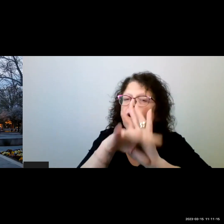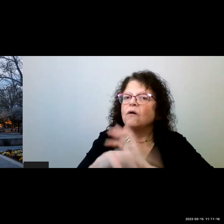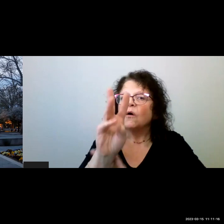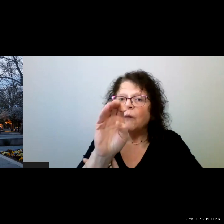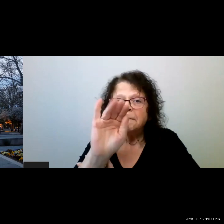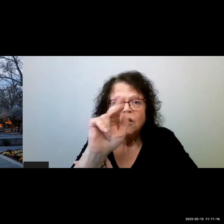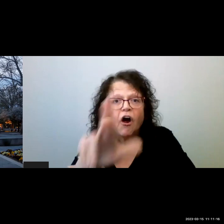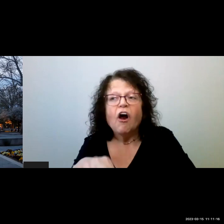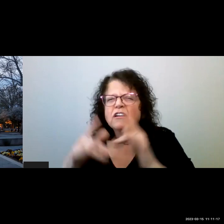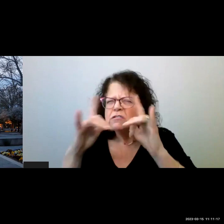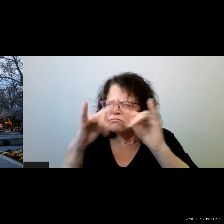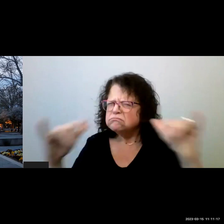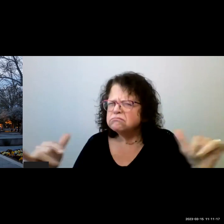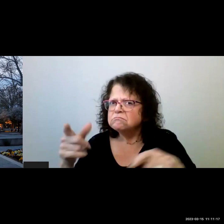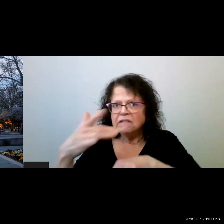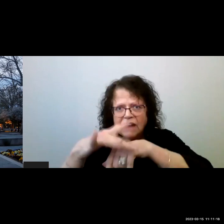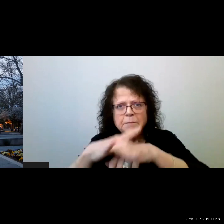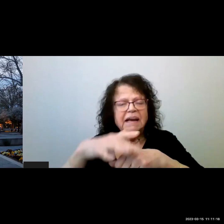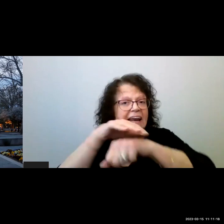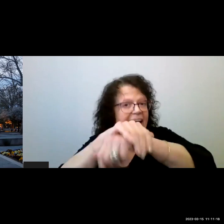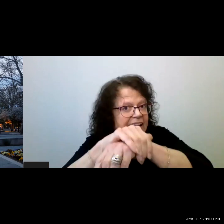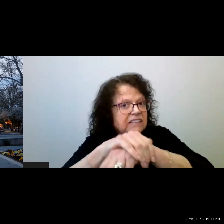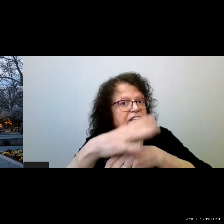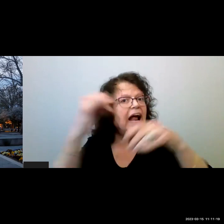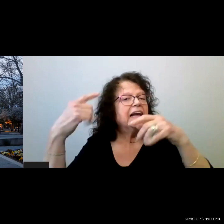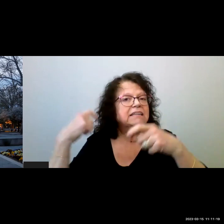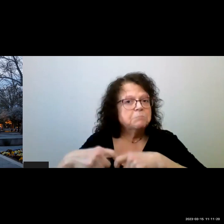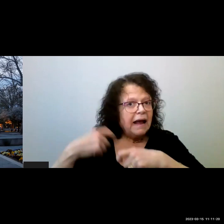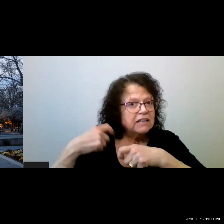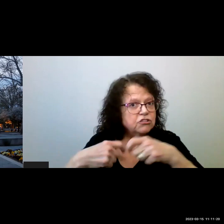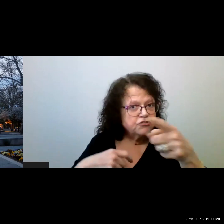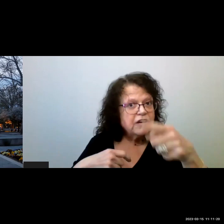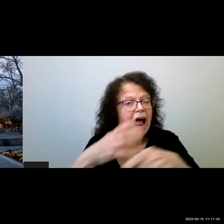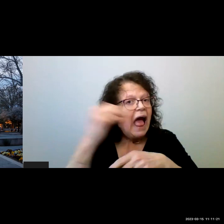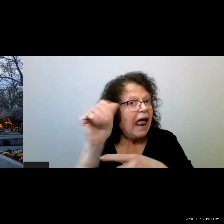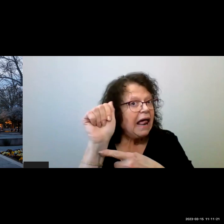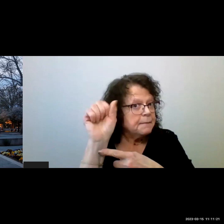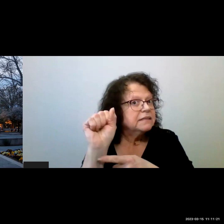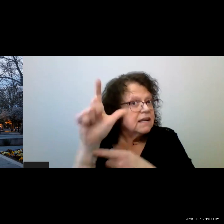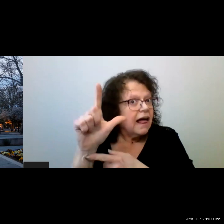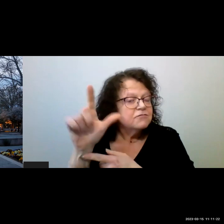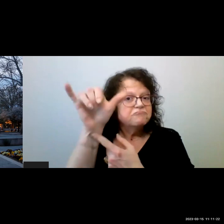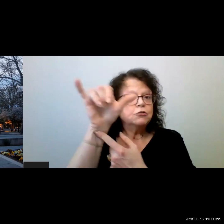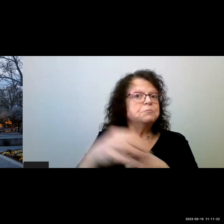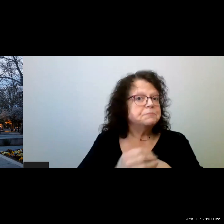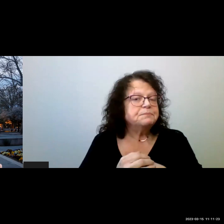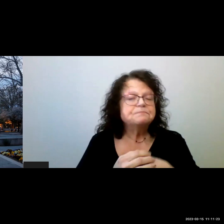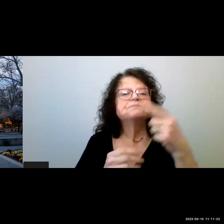them are available in English and Spanish and American Sign Language. Now, regarding